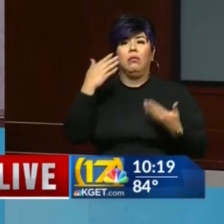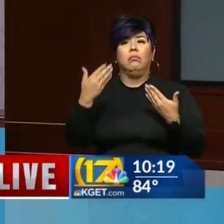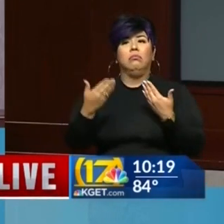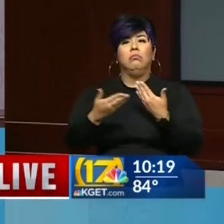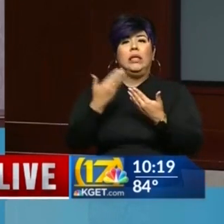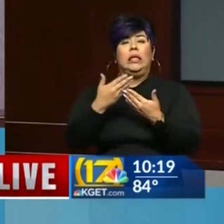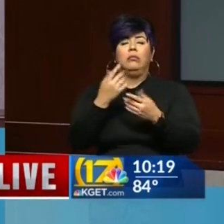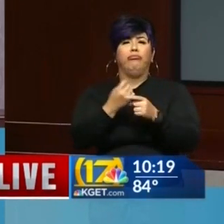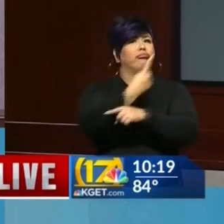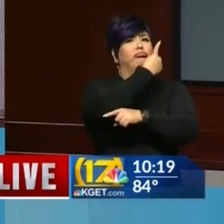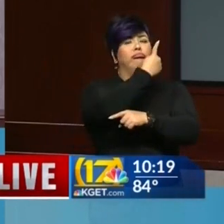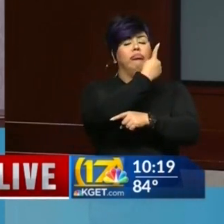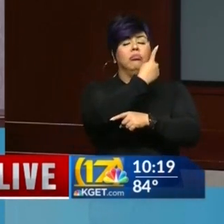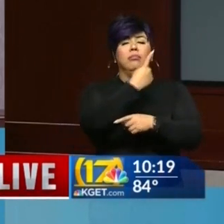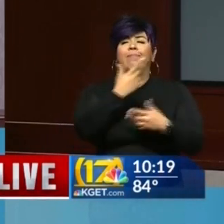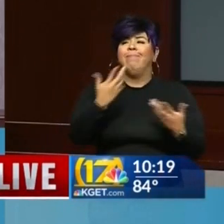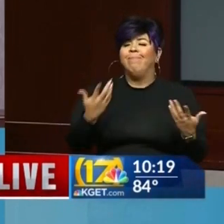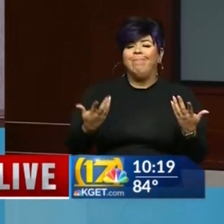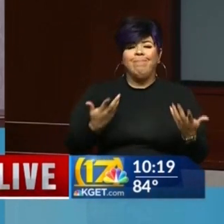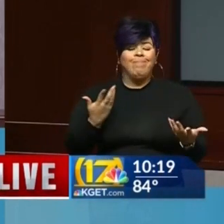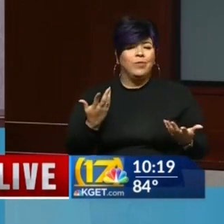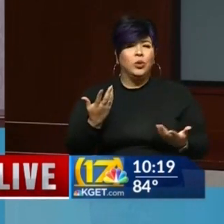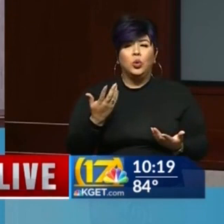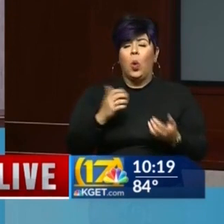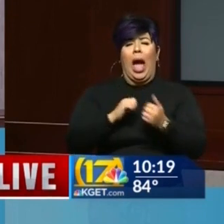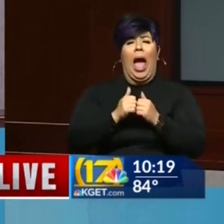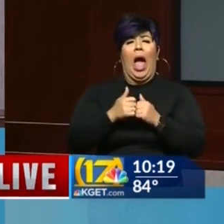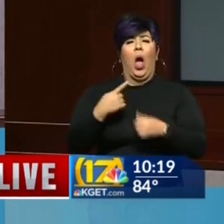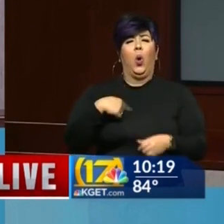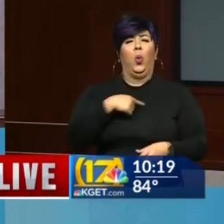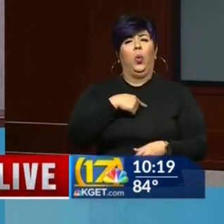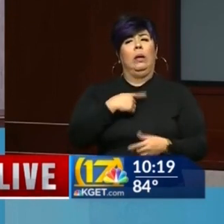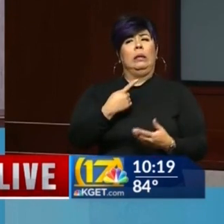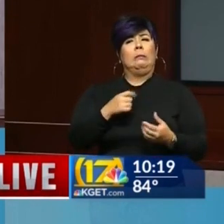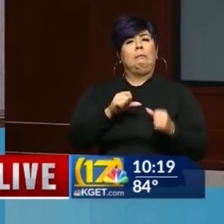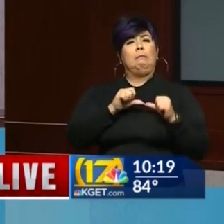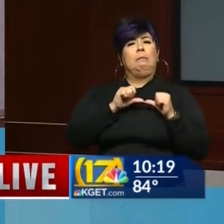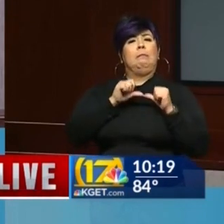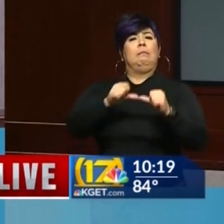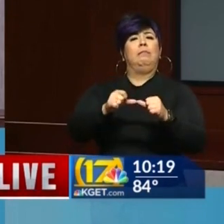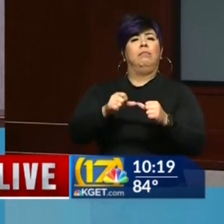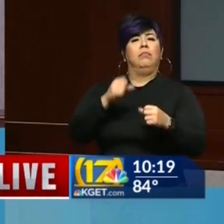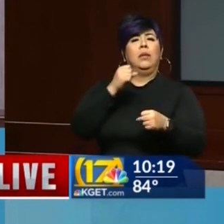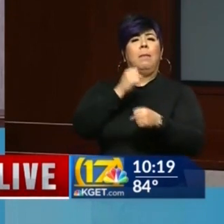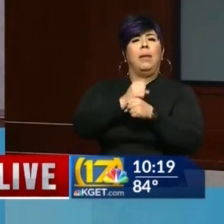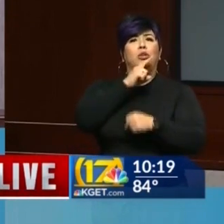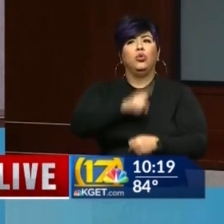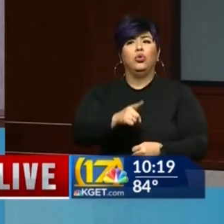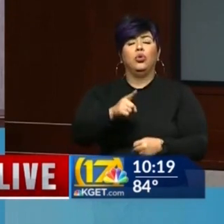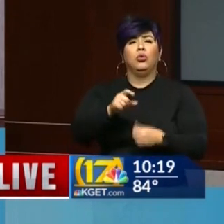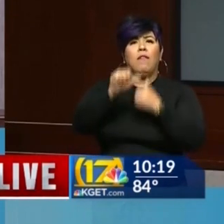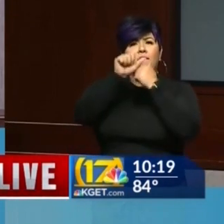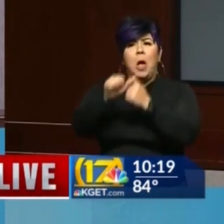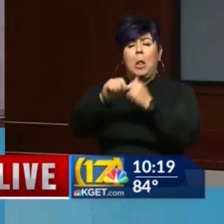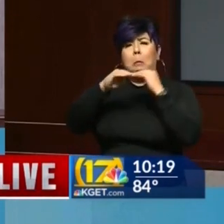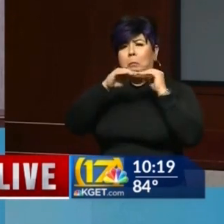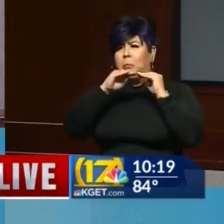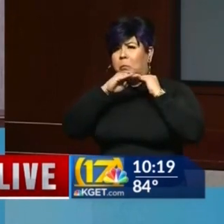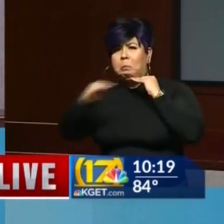THERE'S ALWAYS A POSSIBILITY THAT CURRAN GRANTS COULD HAVE SOME DIFFICULTY WITH OTHER METRICS, THINGS CHANGE.